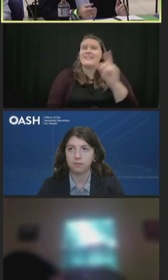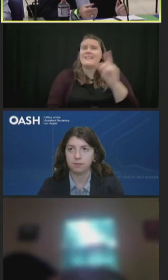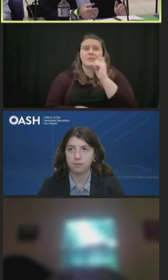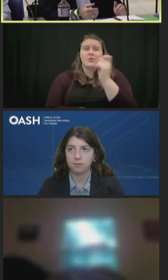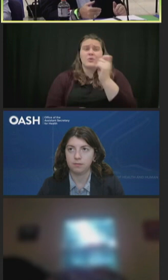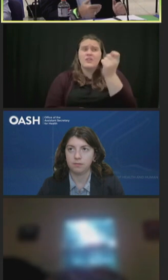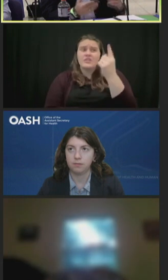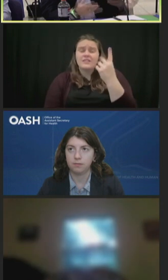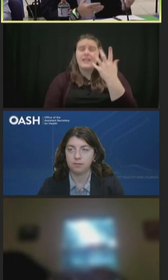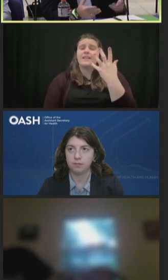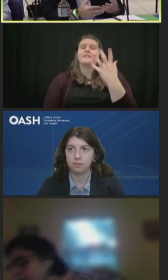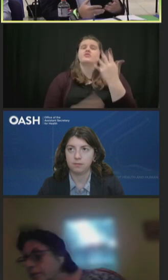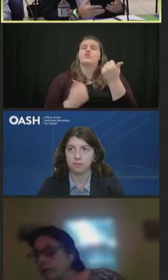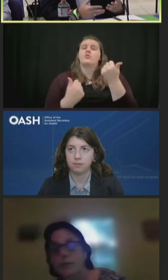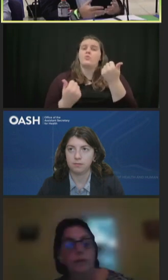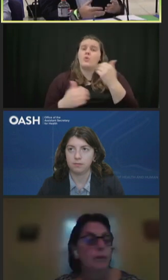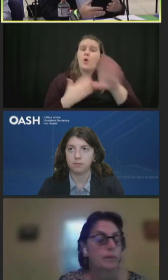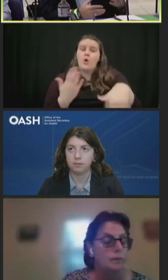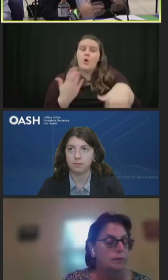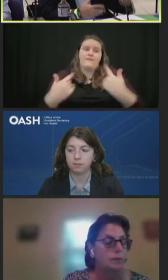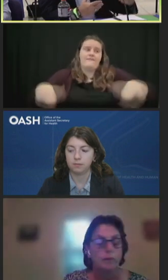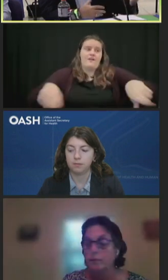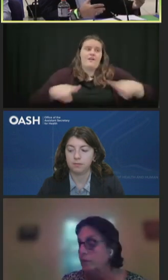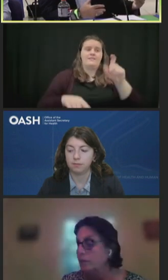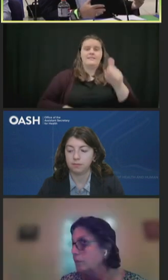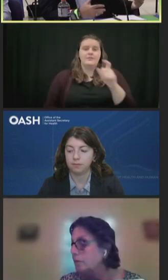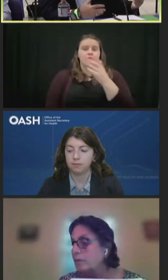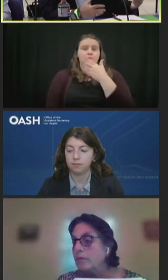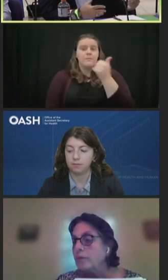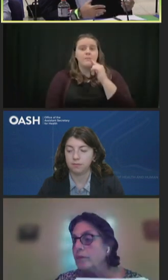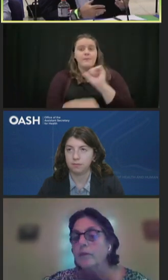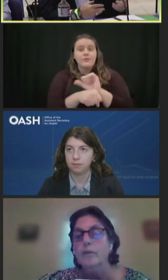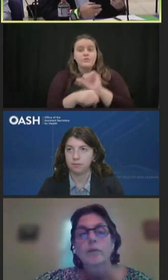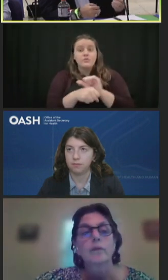I think we all need to do a better job of explaining that and then trying to see why